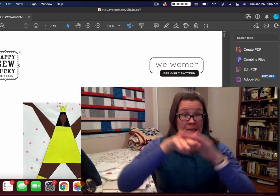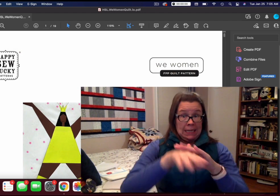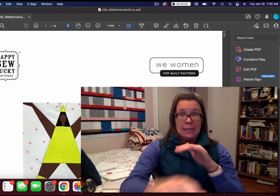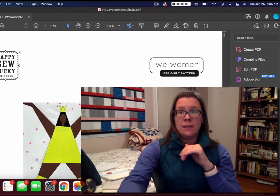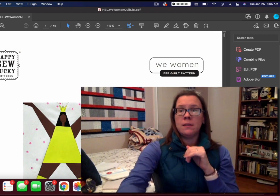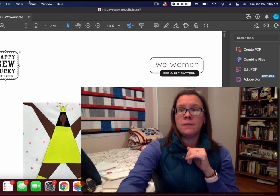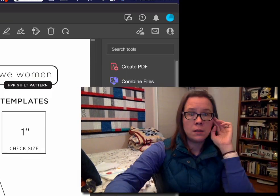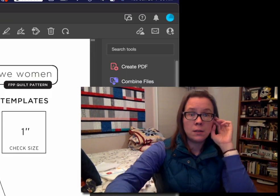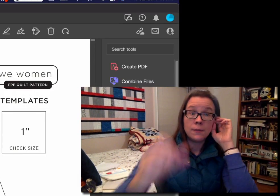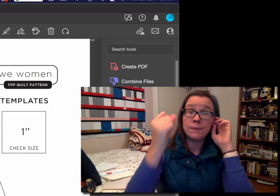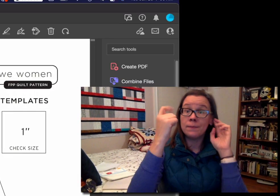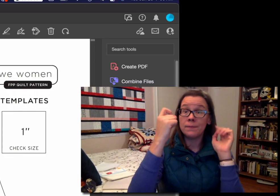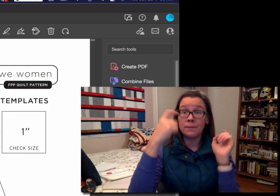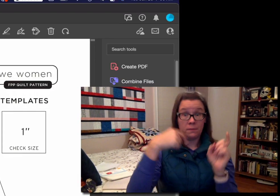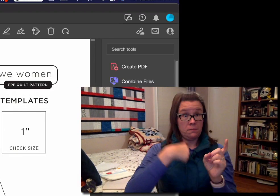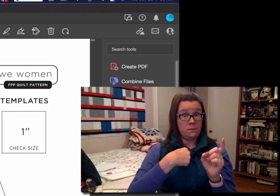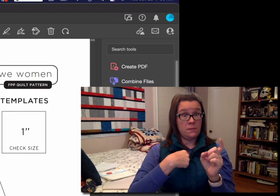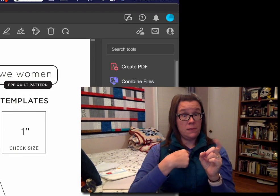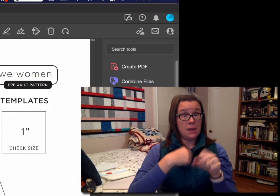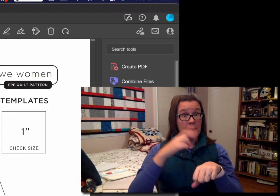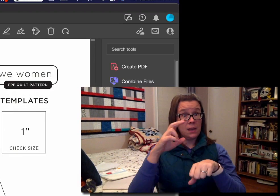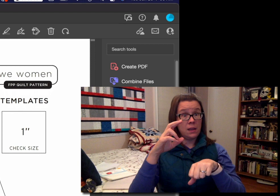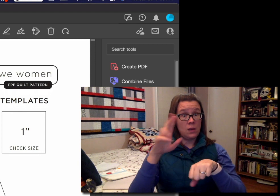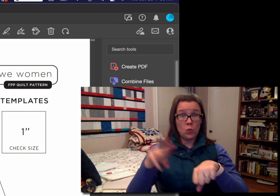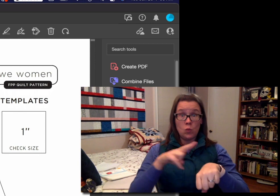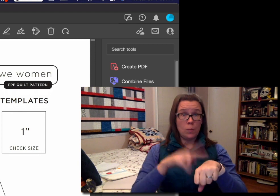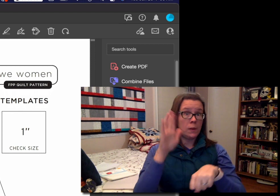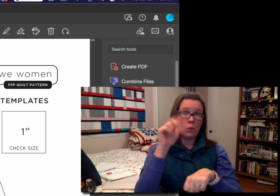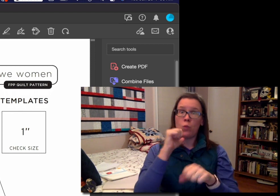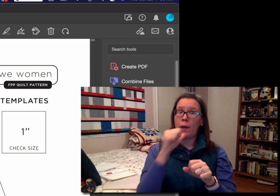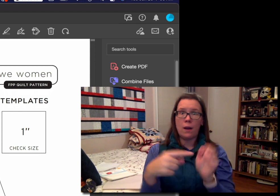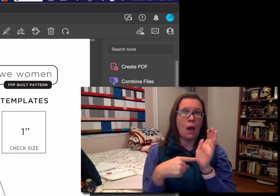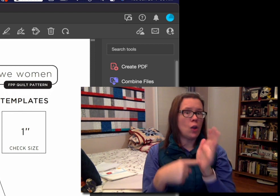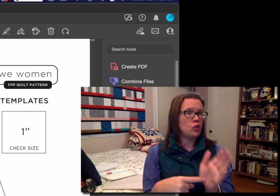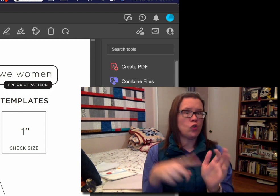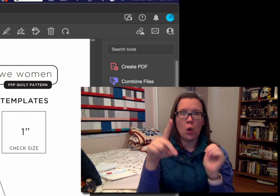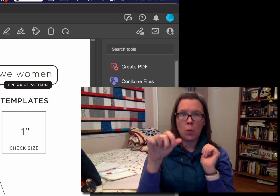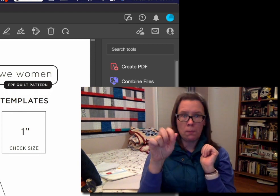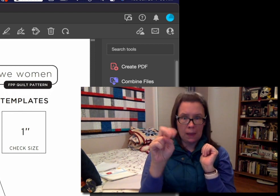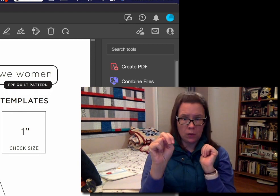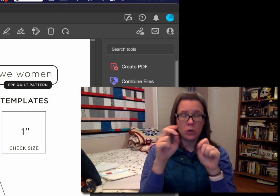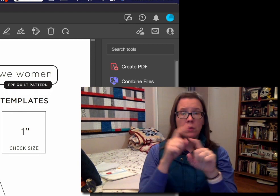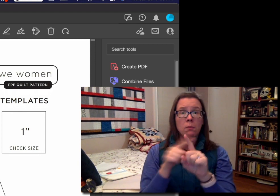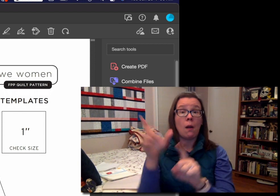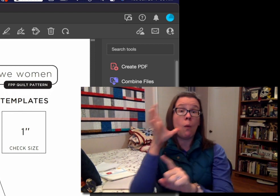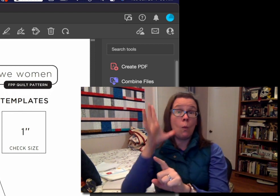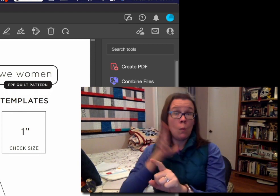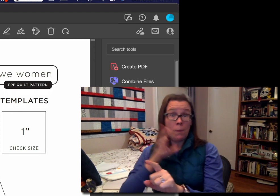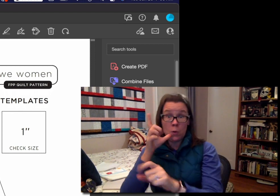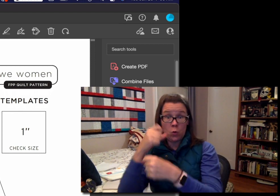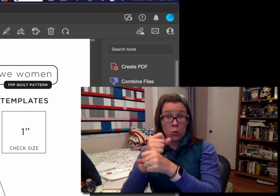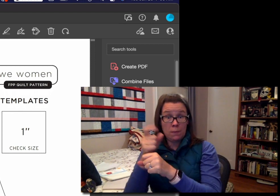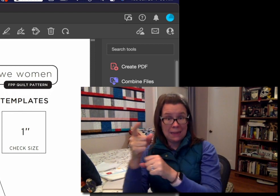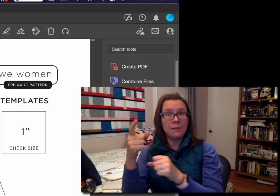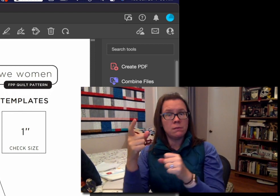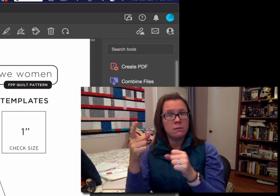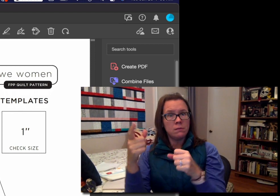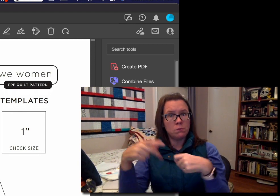in the swap to have the same size ultimately. And again I'm showing you parts of this pattern.